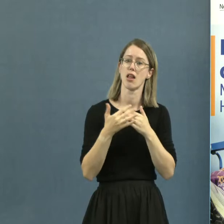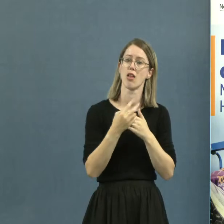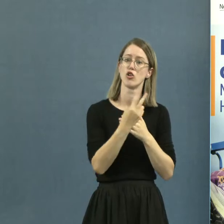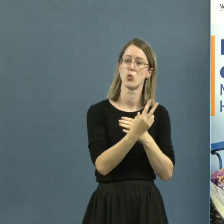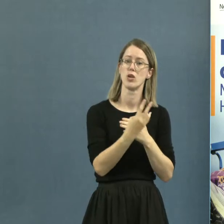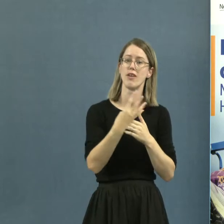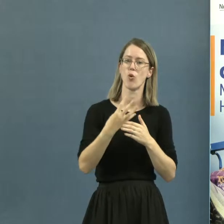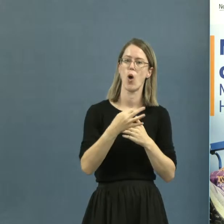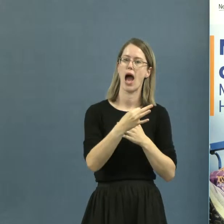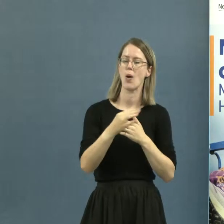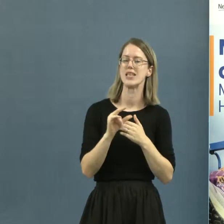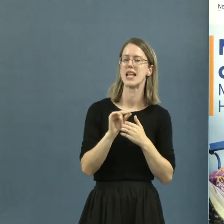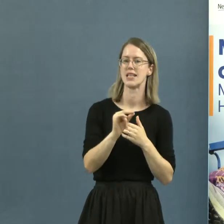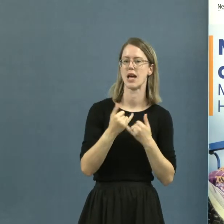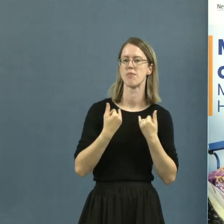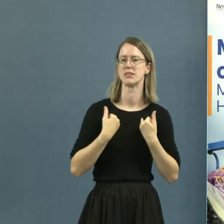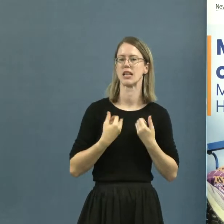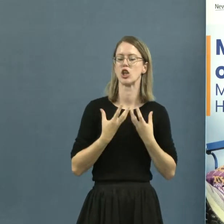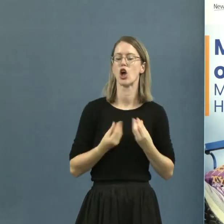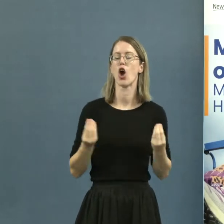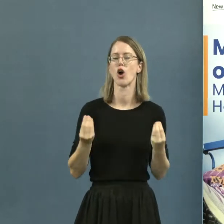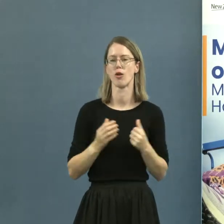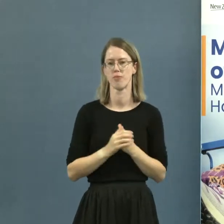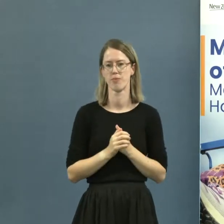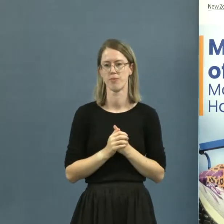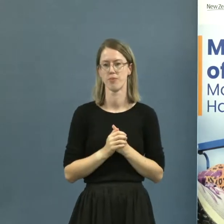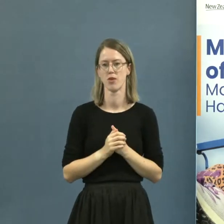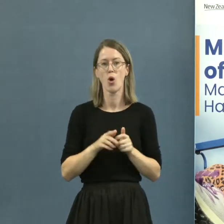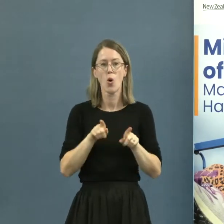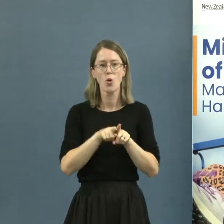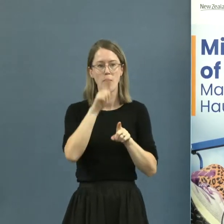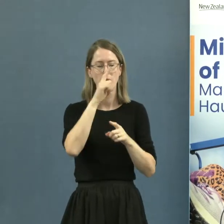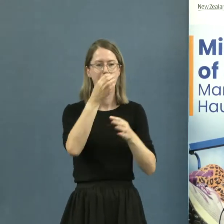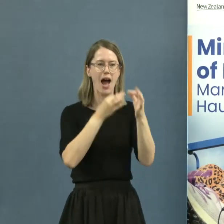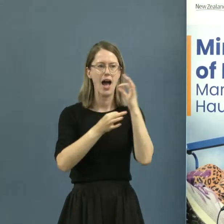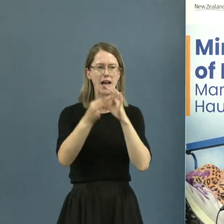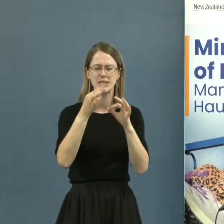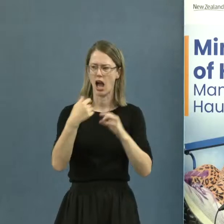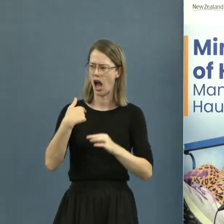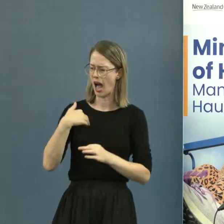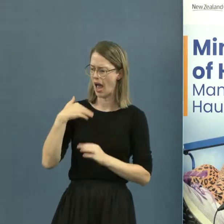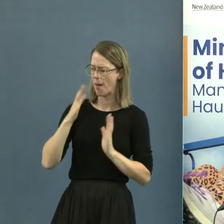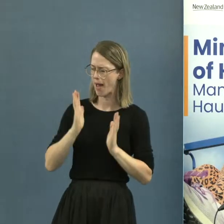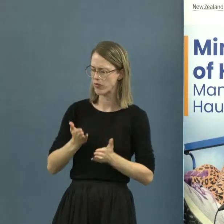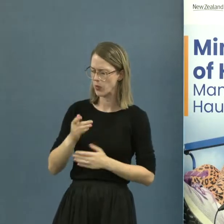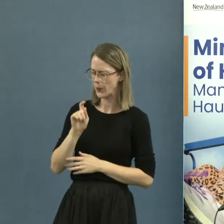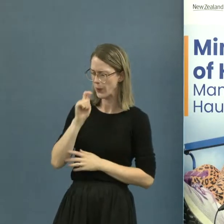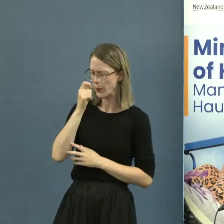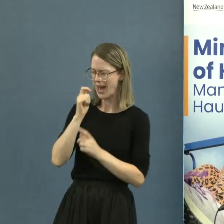after your symptoms have gone. The second thing we often get